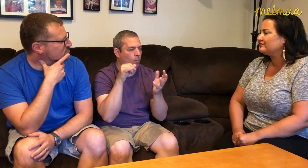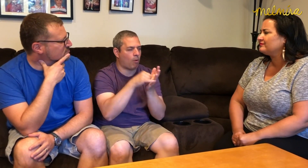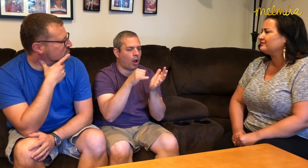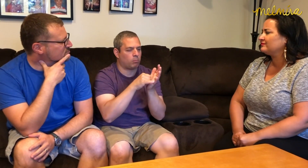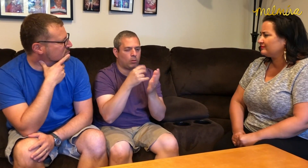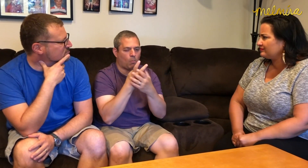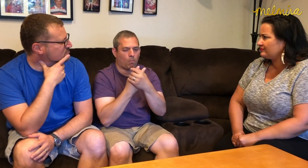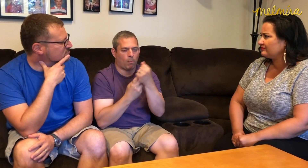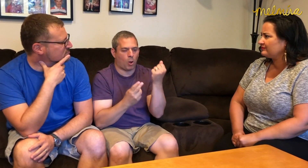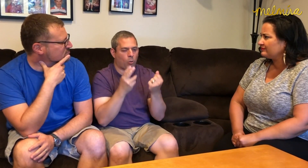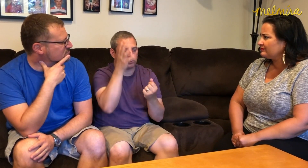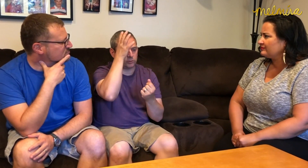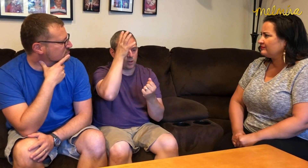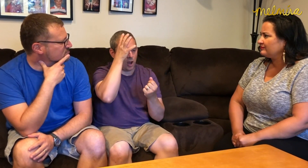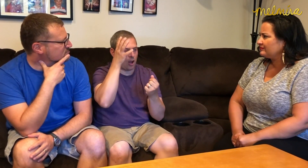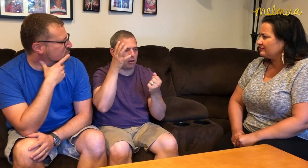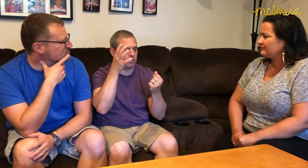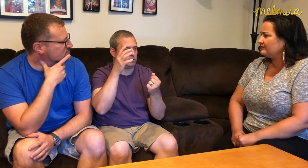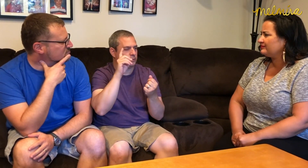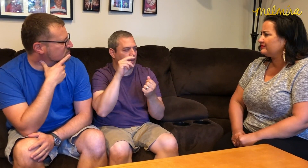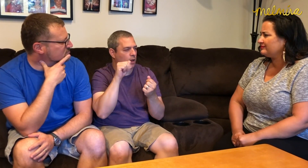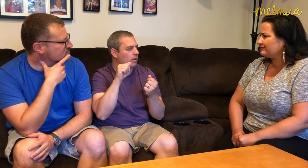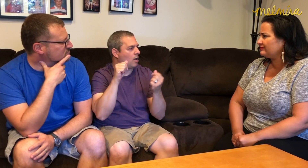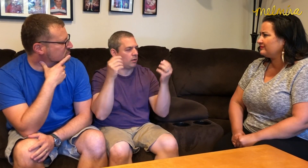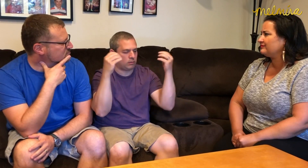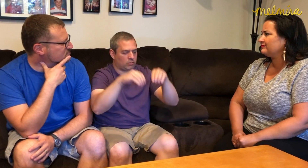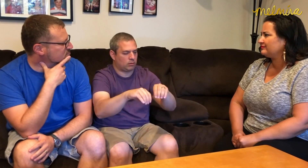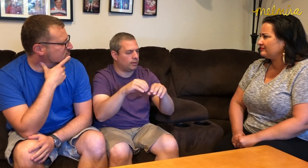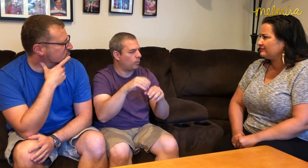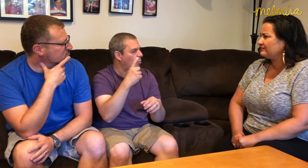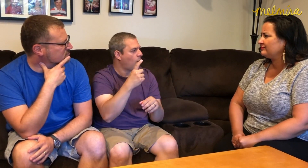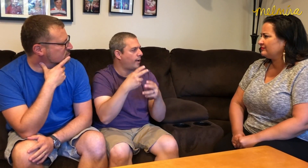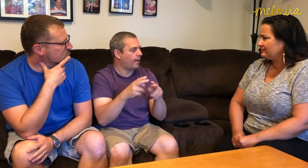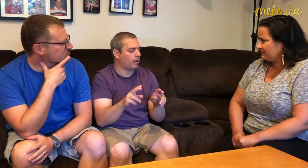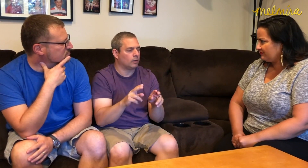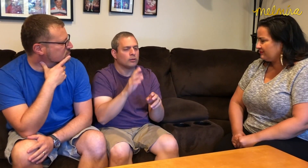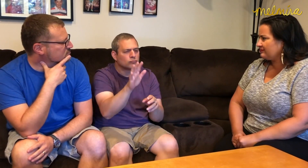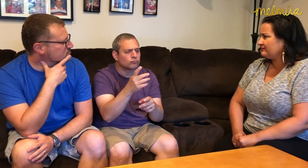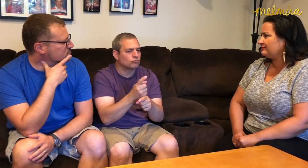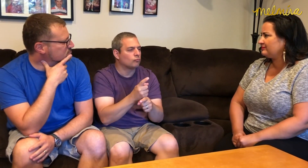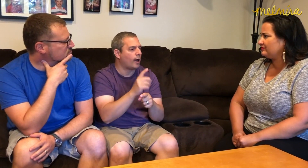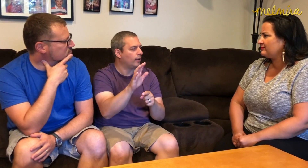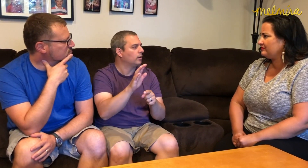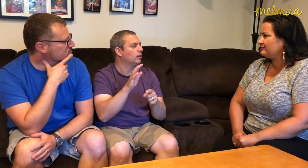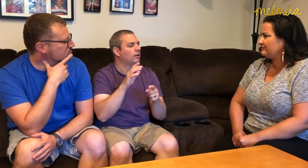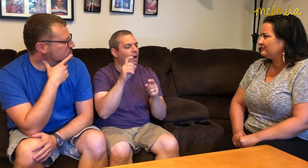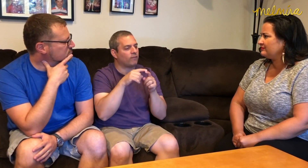we did the impossible deed. How did we implant both of our DNA in one egg? That's a valid question.